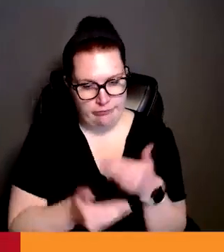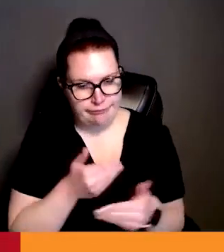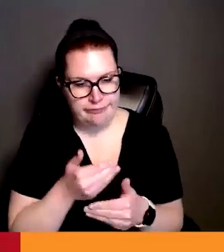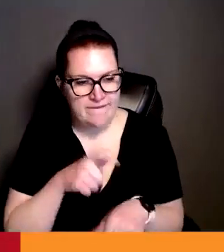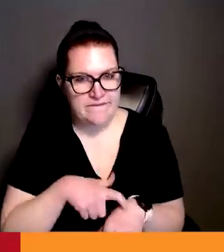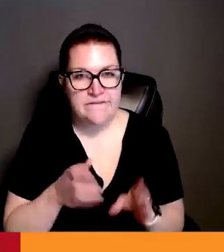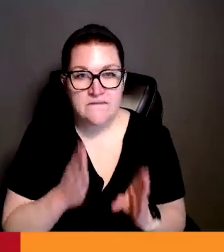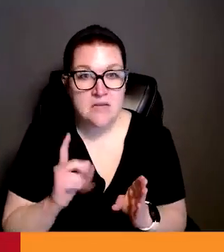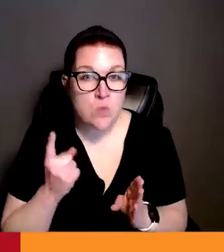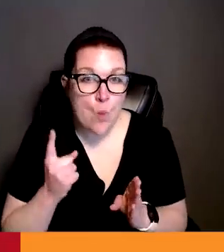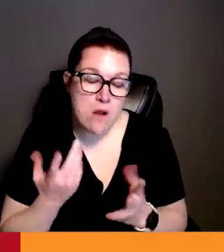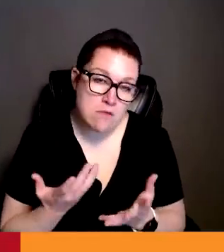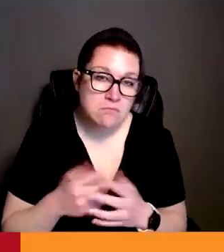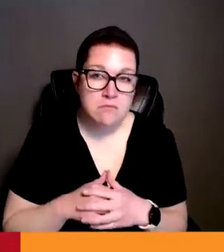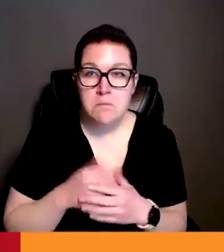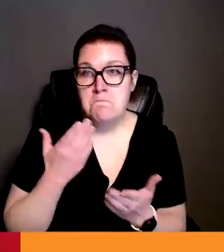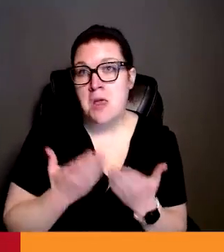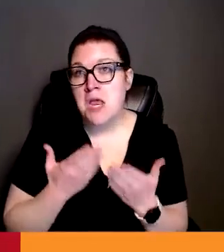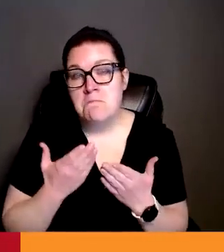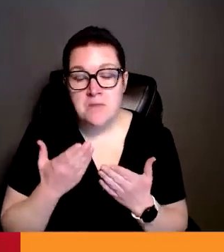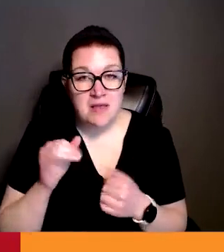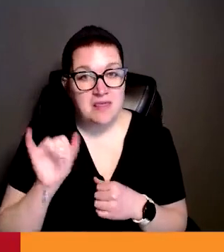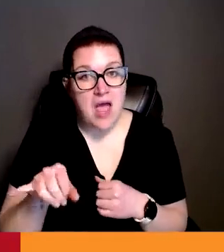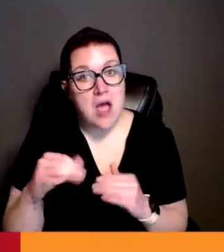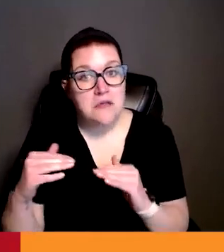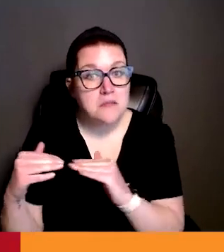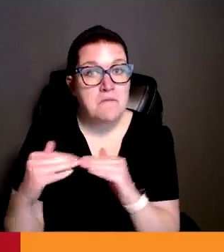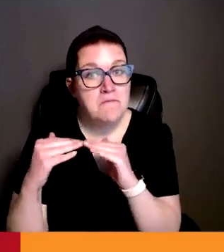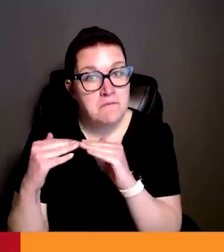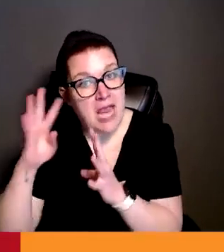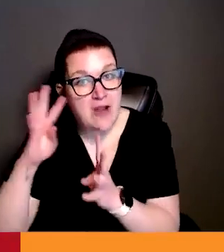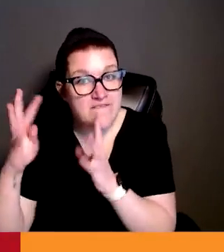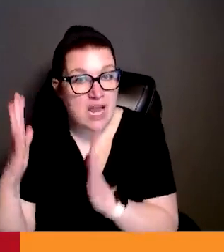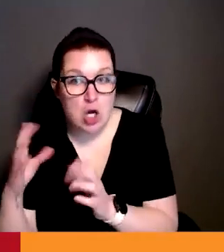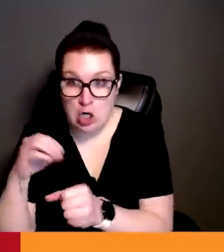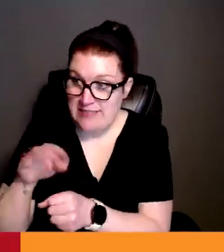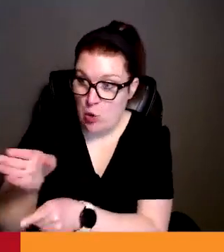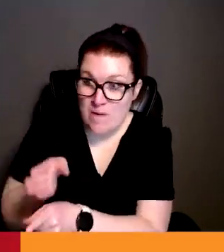and whether that may be fellow innovators in the field that you might want to collaborate with,